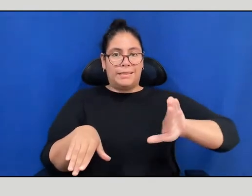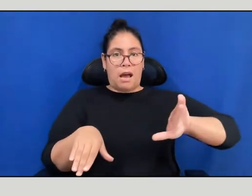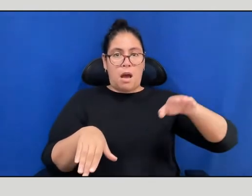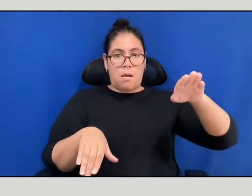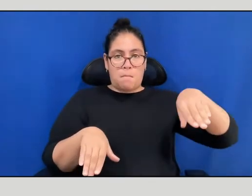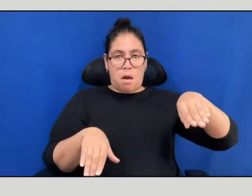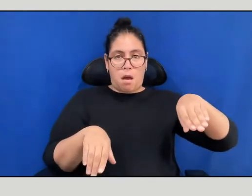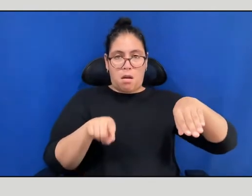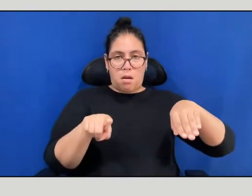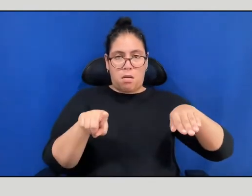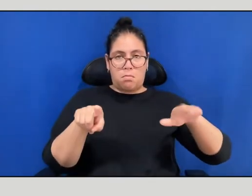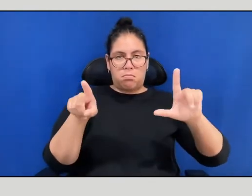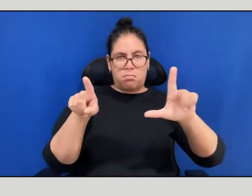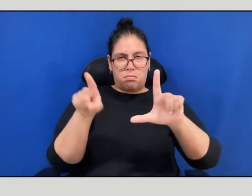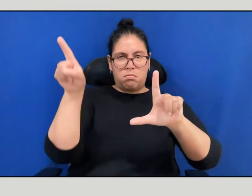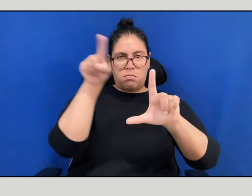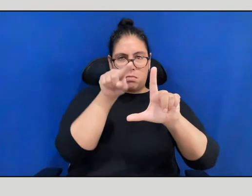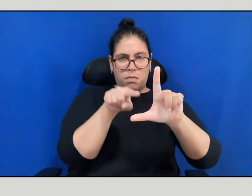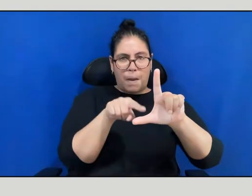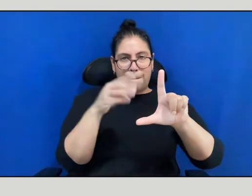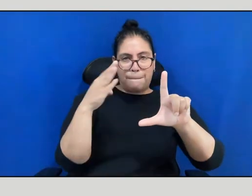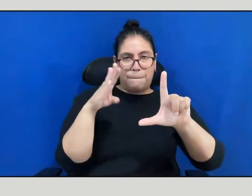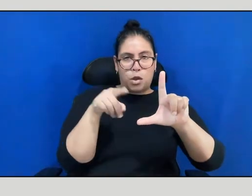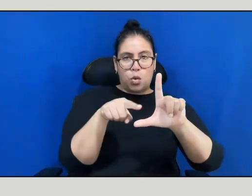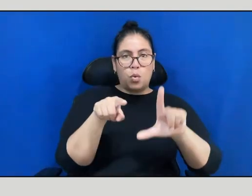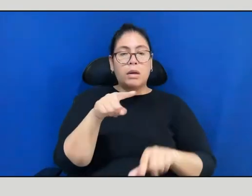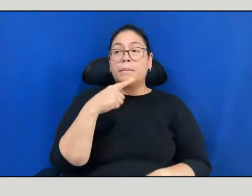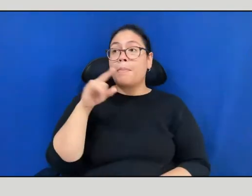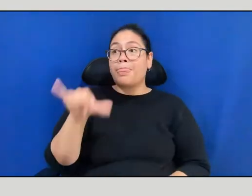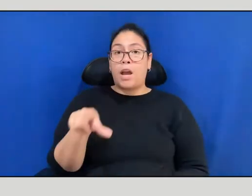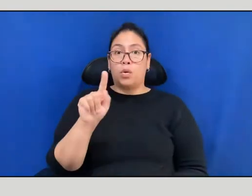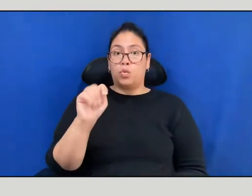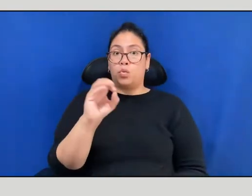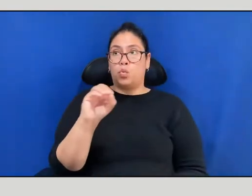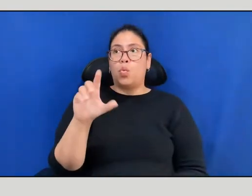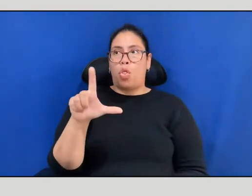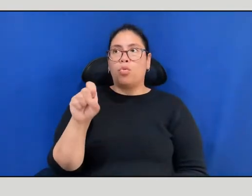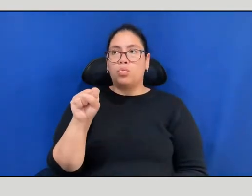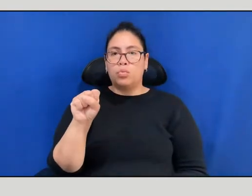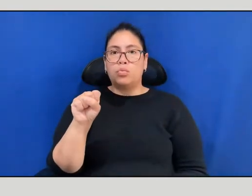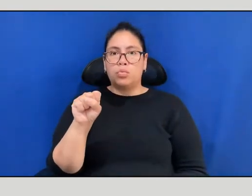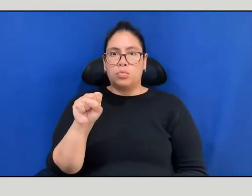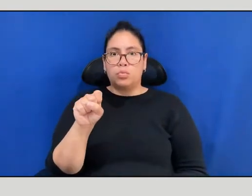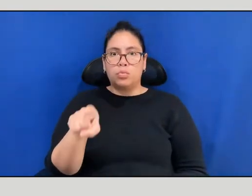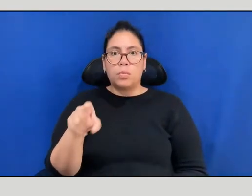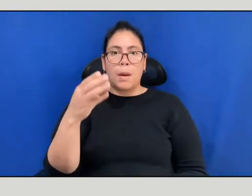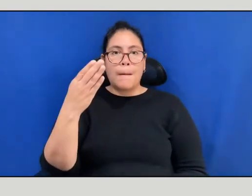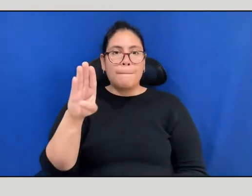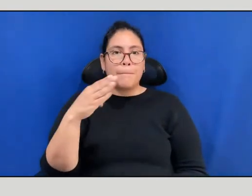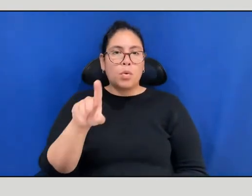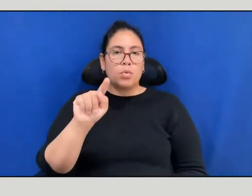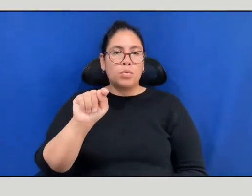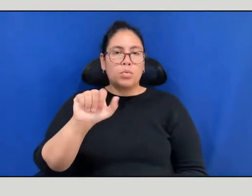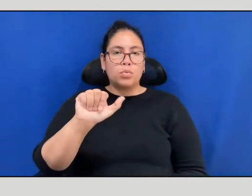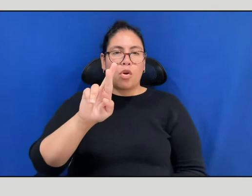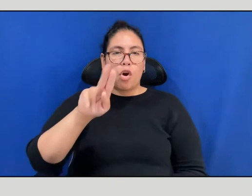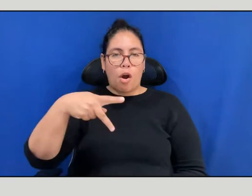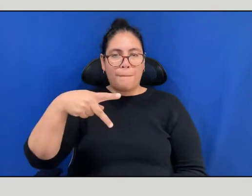Well, in the side of the tools, of course, there are blue tarp, blue tarp related with FEMA. [Elizabeth] Yep, it is the tarp.